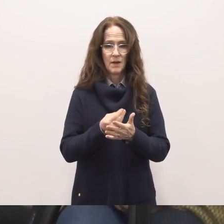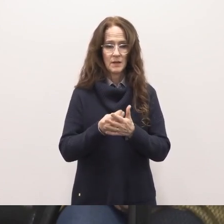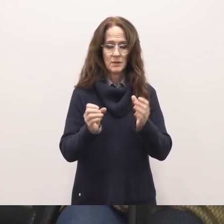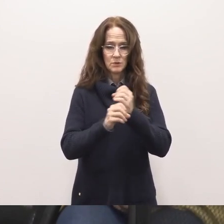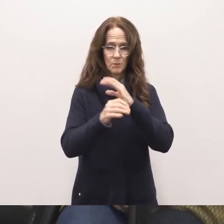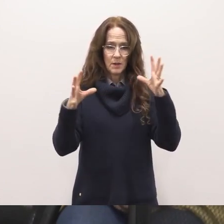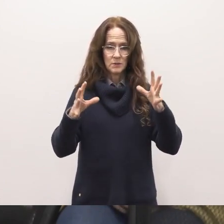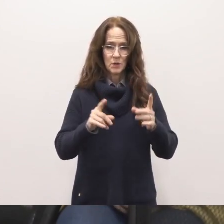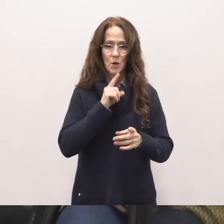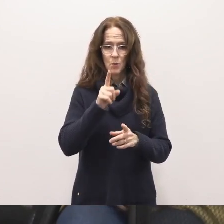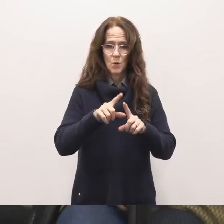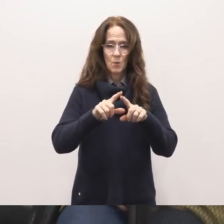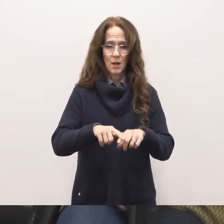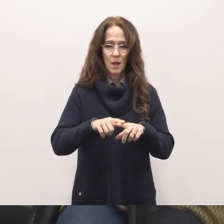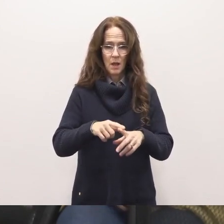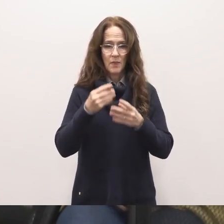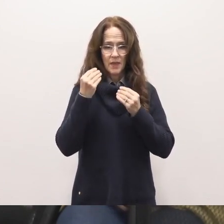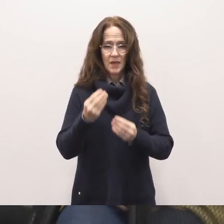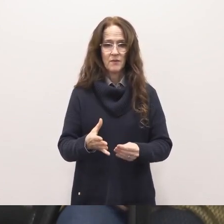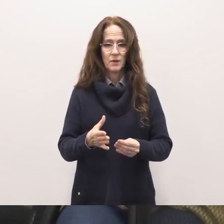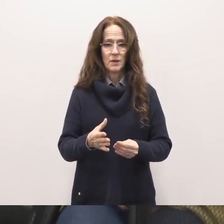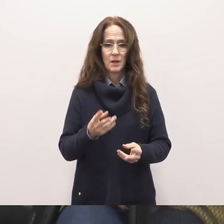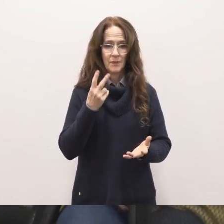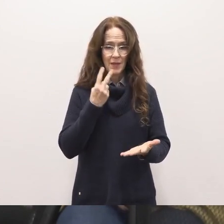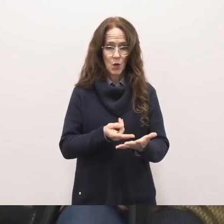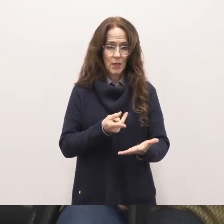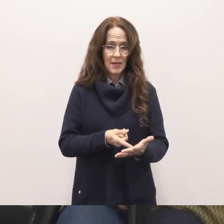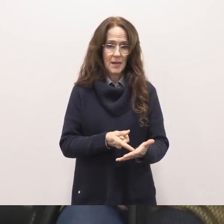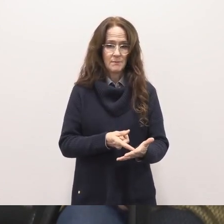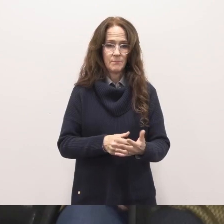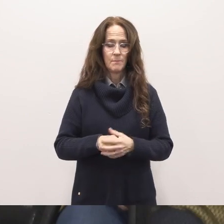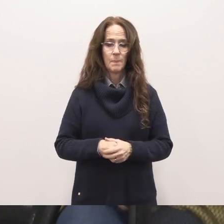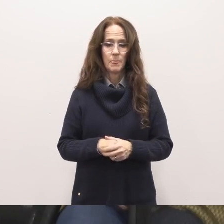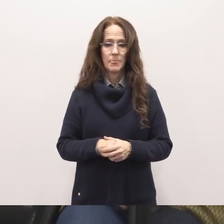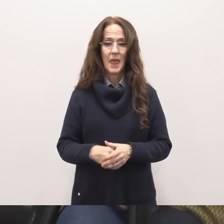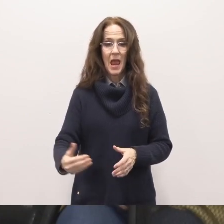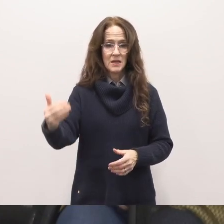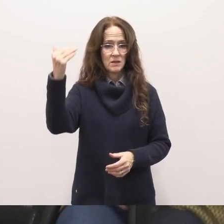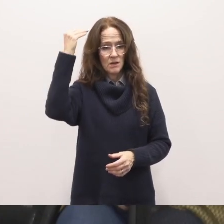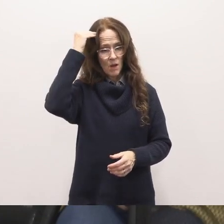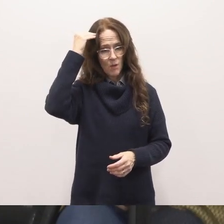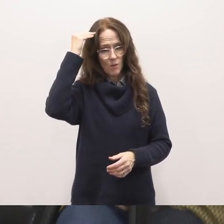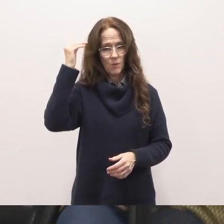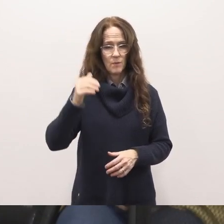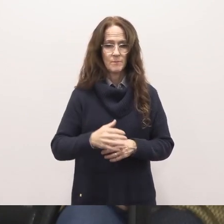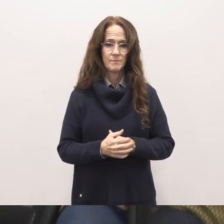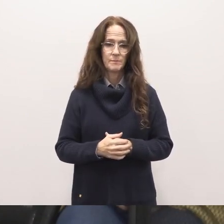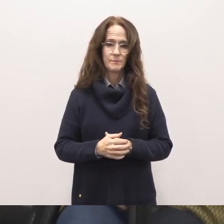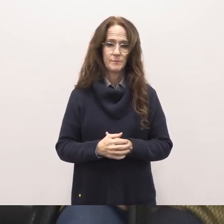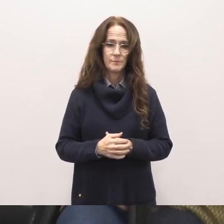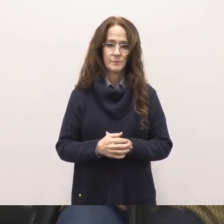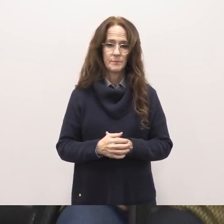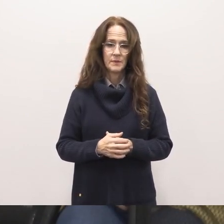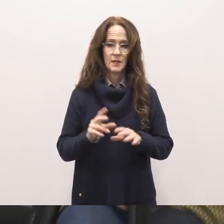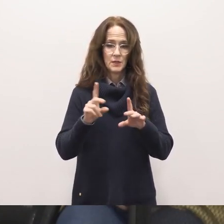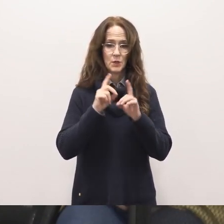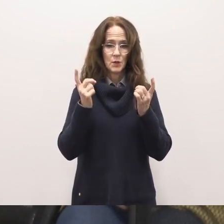that you can rely on the information that you're looking at. And know that your district has good policies